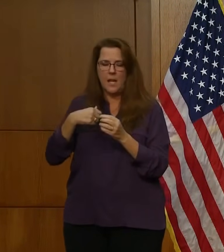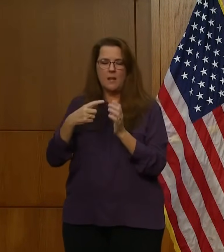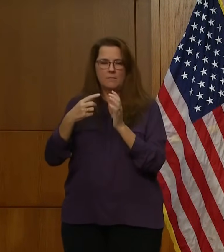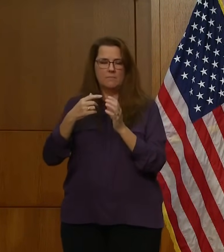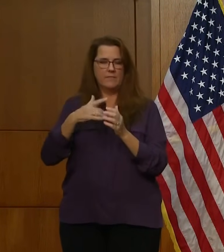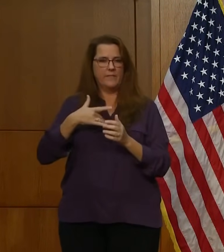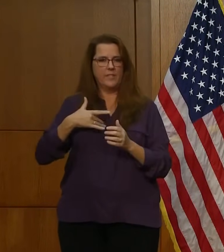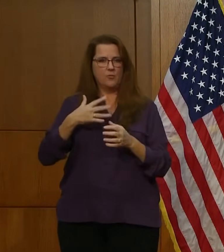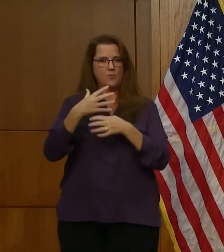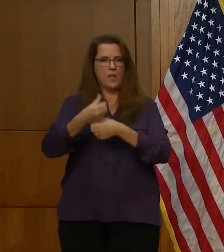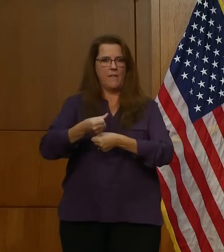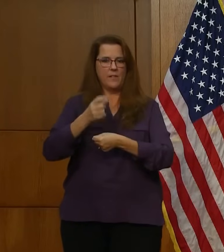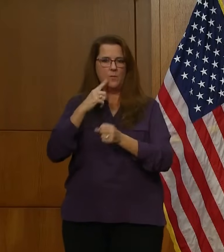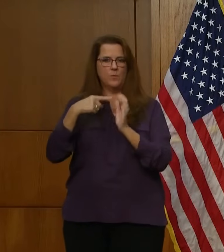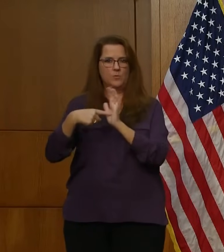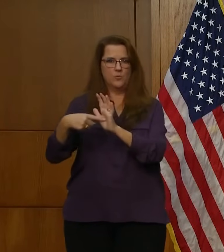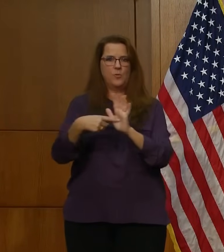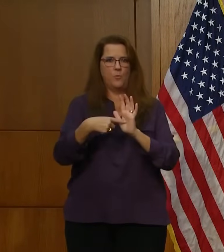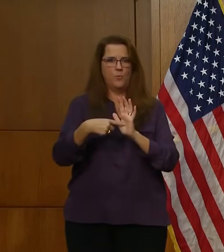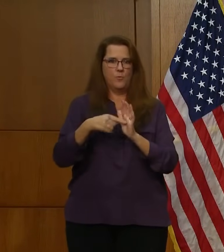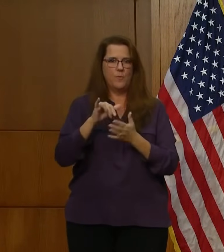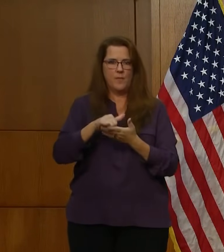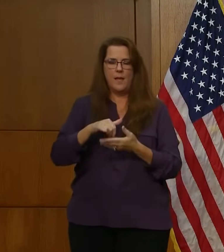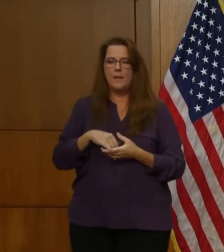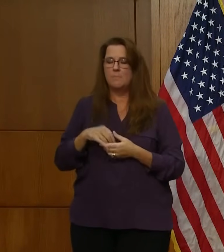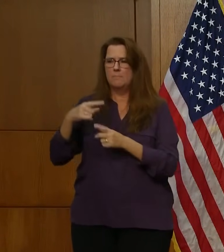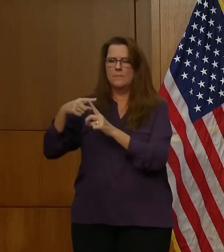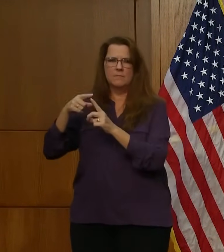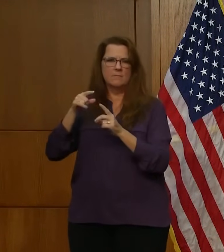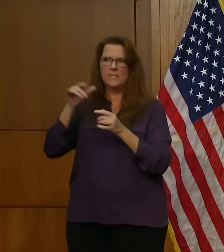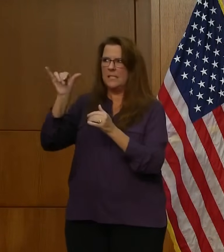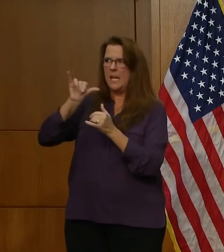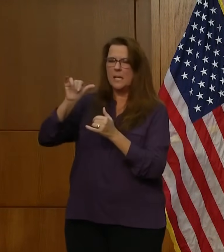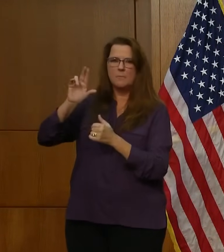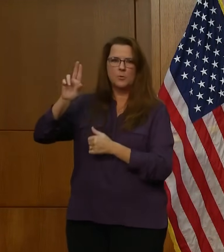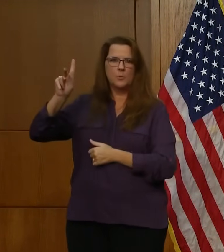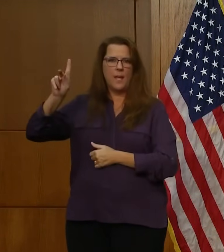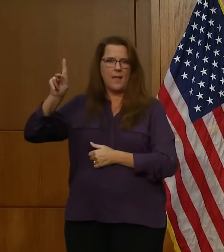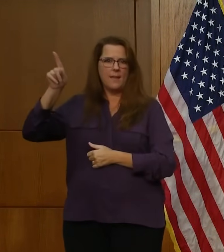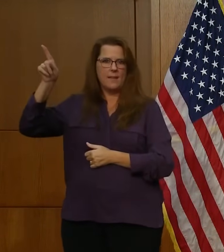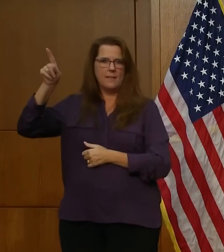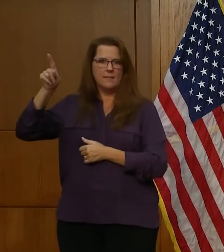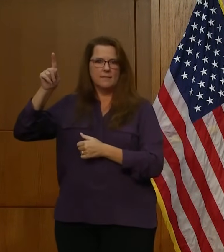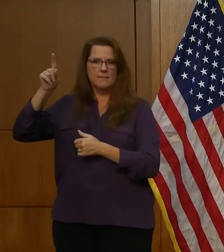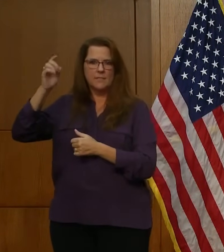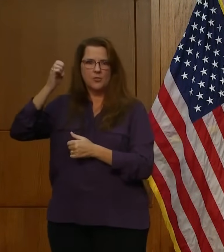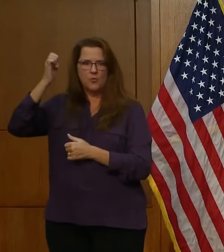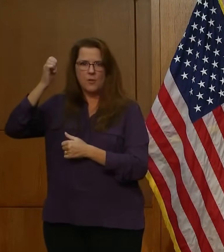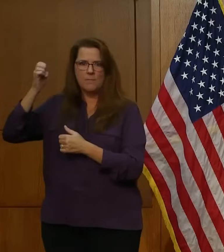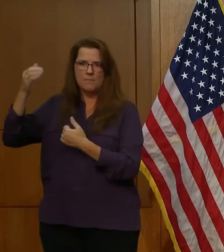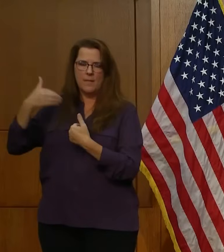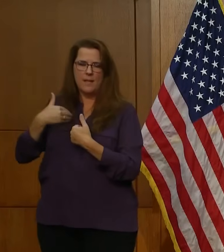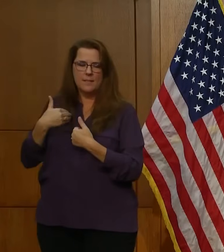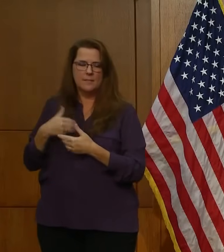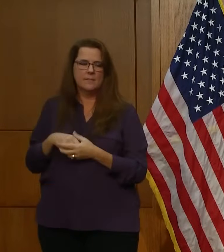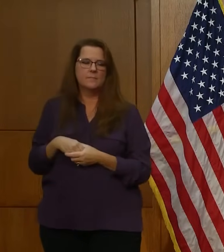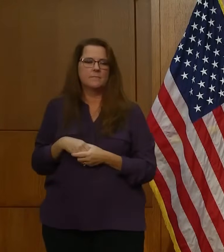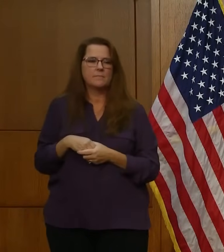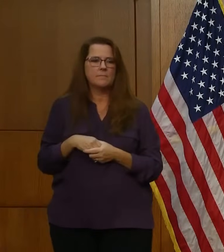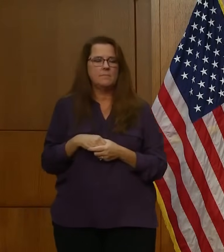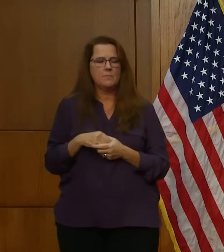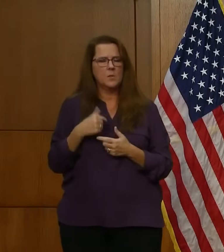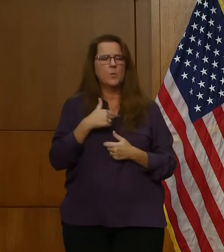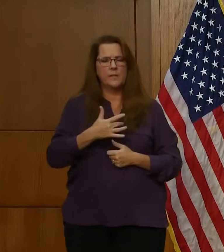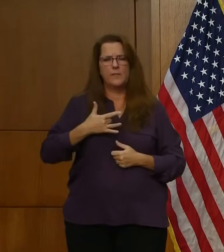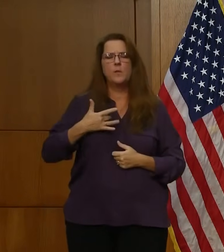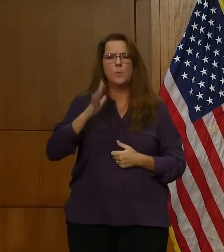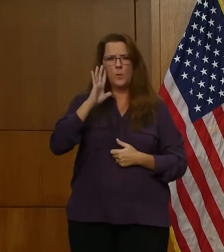THAT. JUSTICE RESULTS HAVE